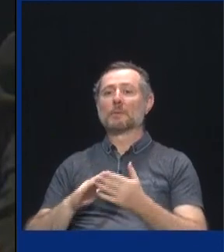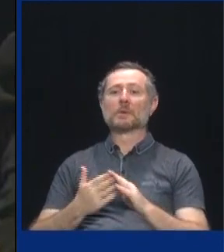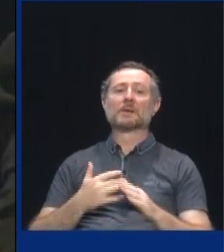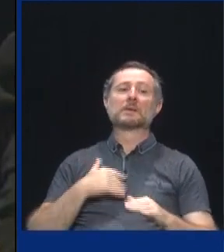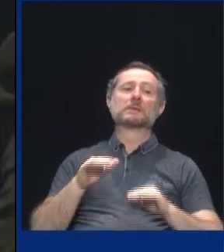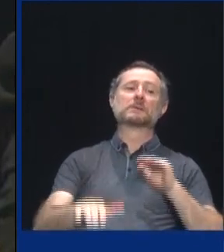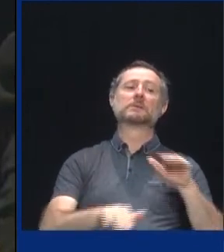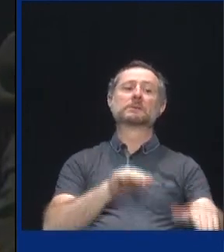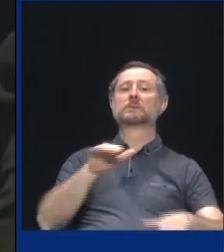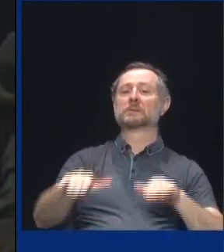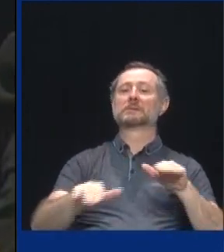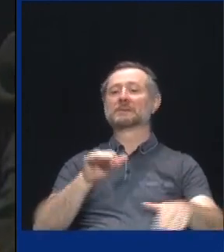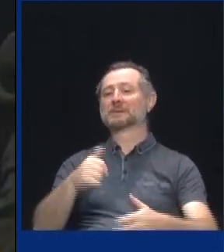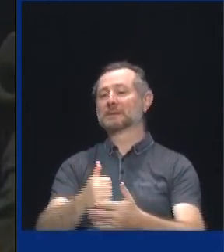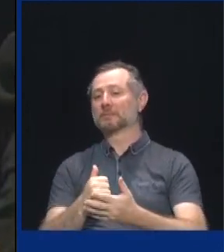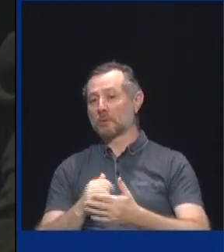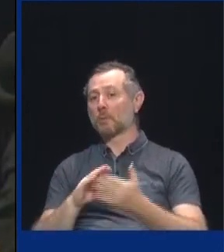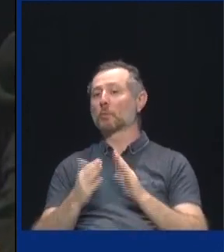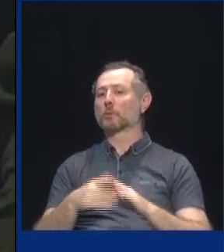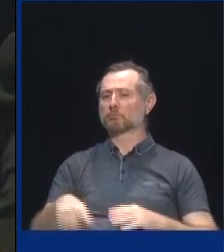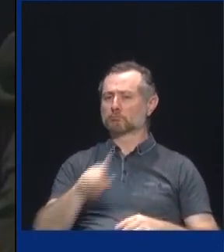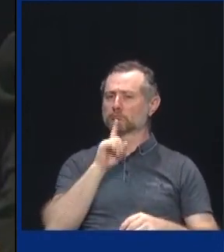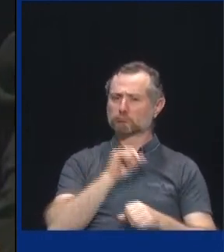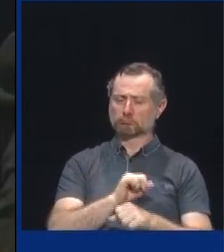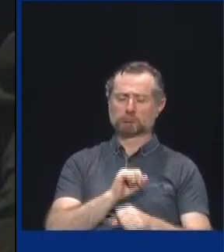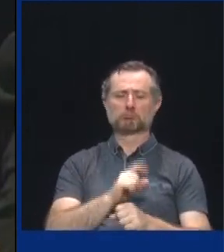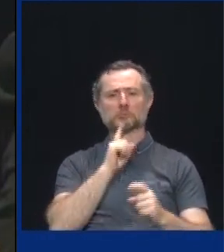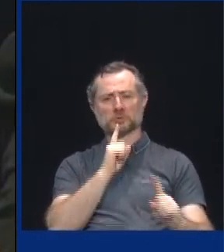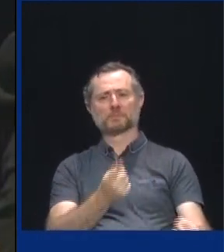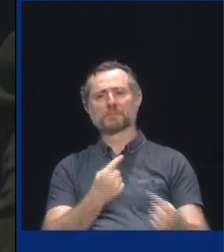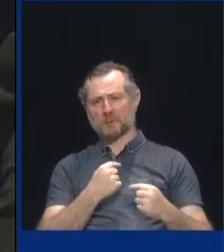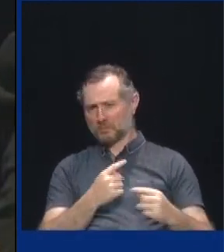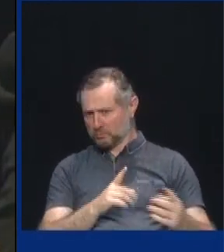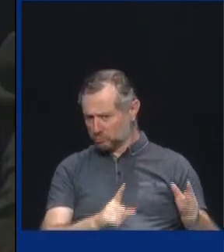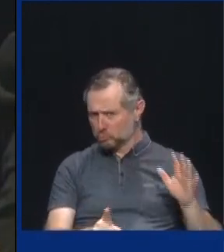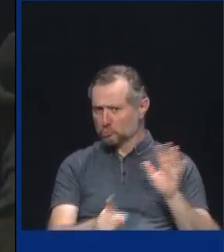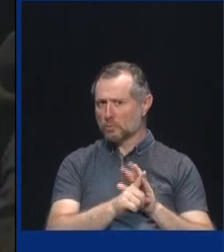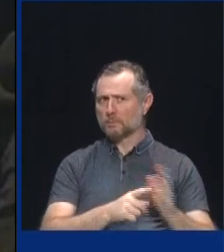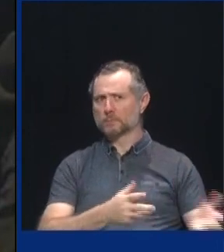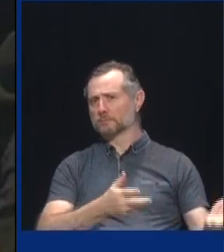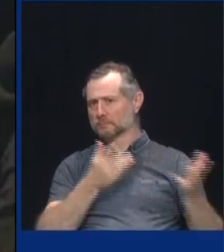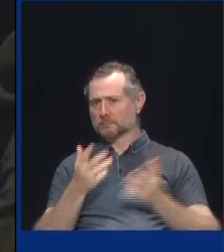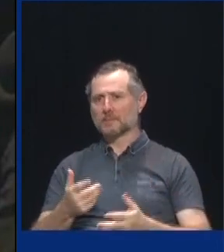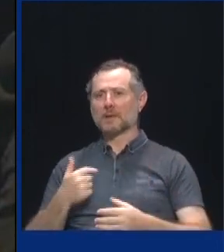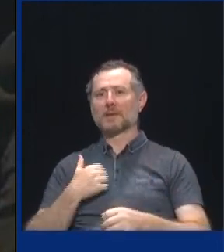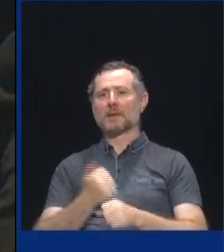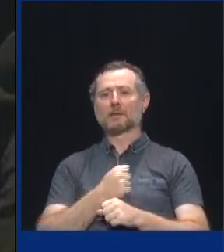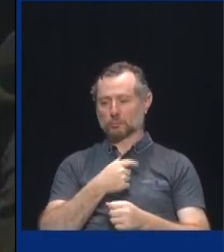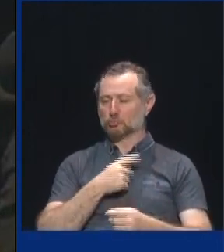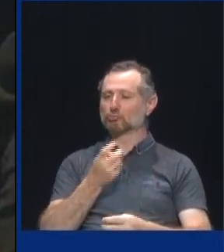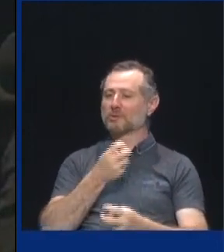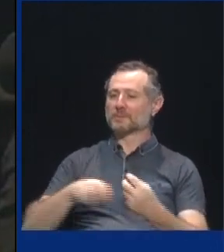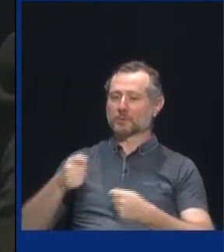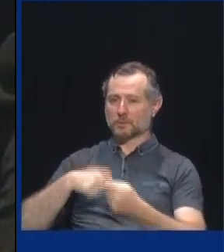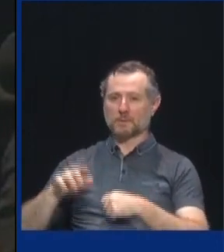FROM A DONOR OF AFRICAN DECENT, I MOVED TO MY COMMUNITY FOR HELP. ME ALONG.